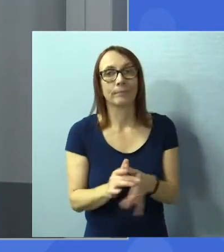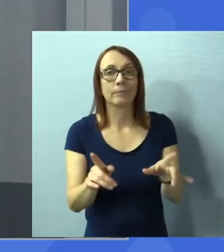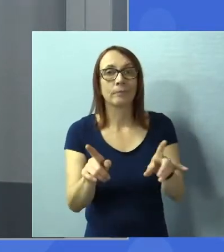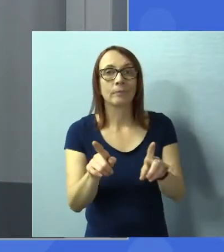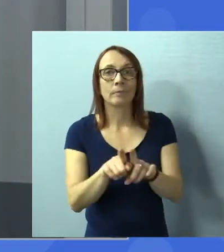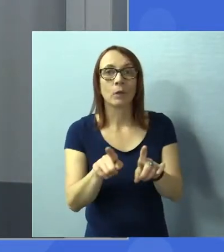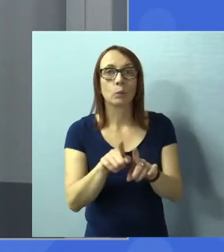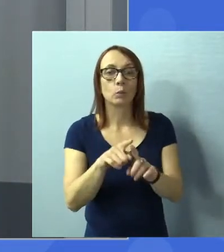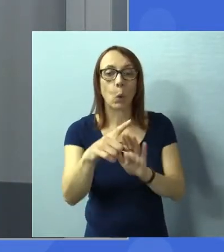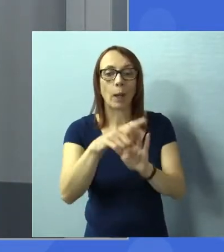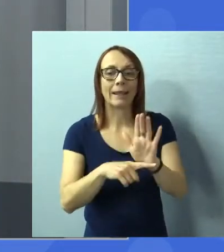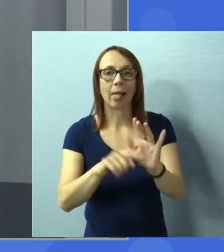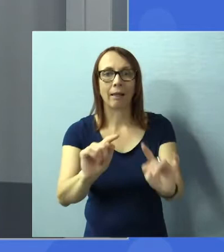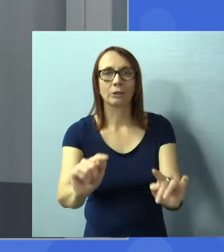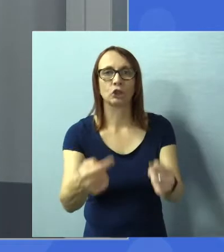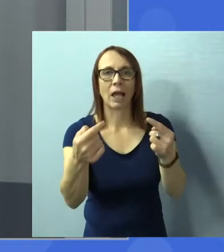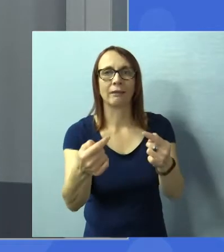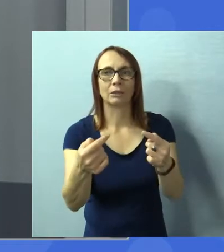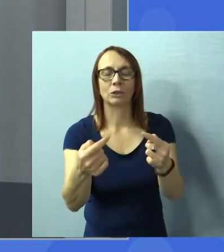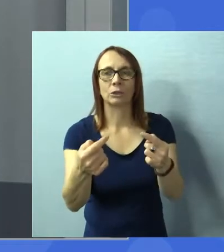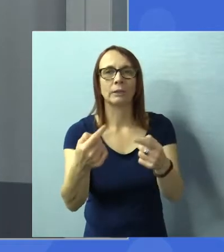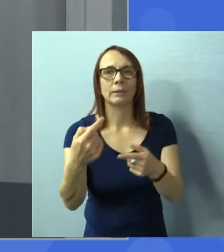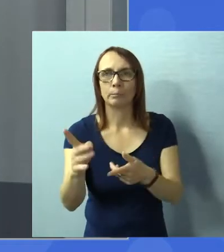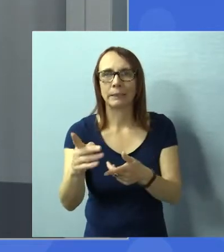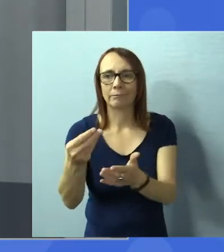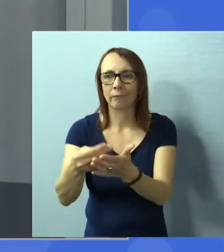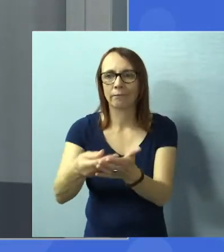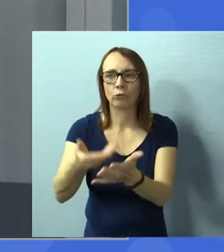challenge pending where a crowdfunded group have sought the advice of counsel